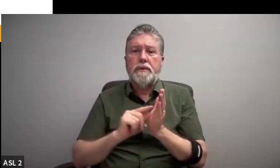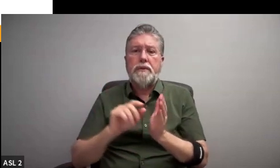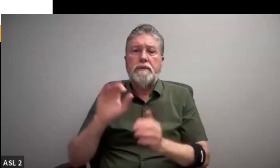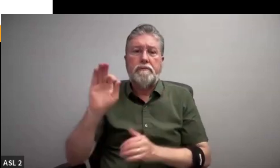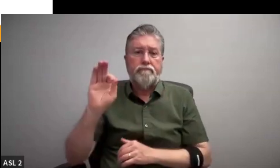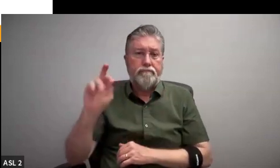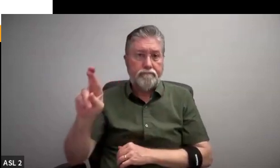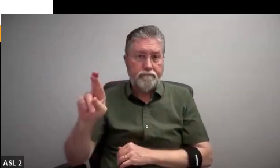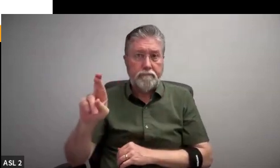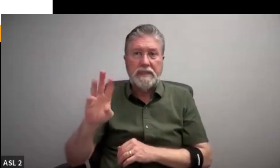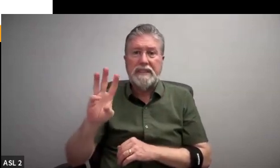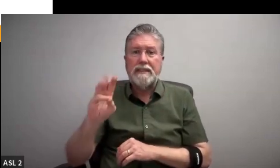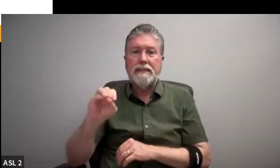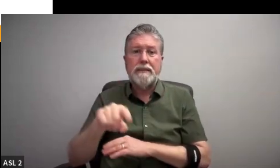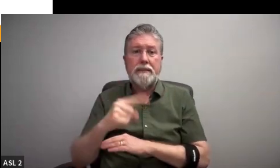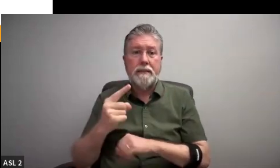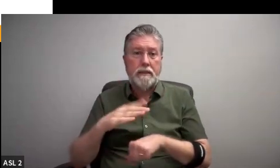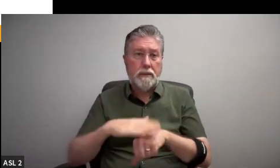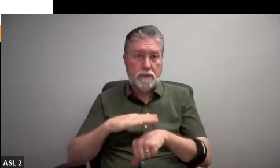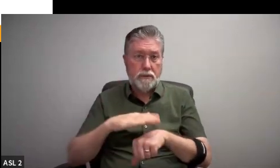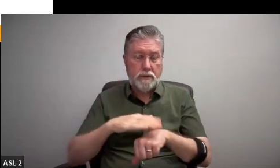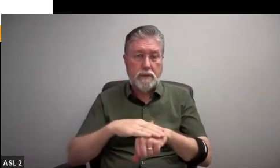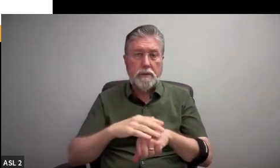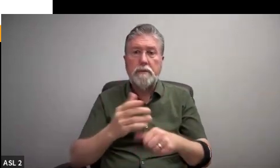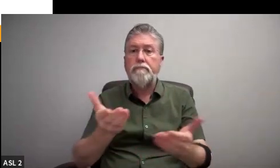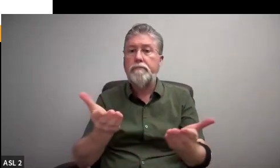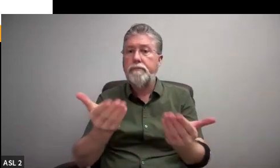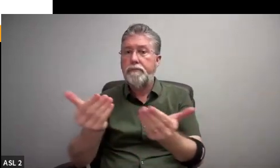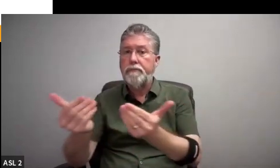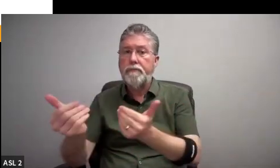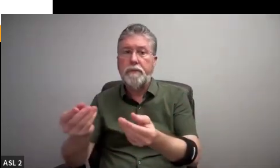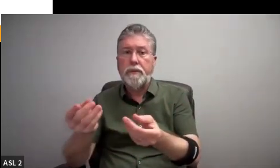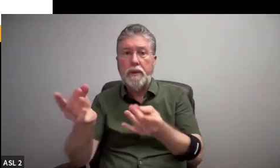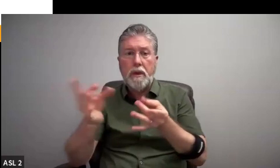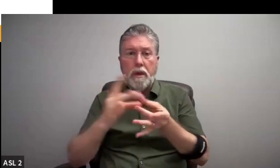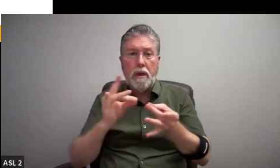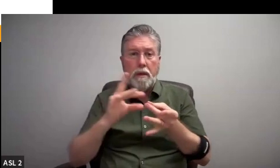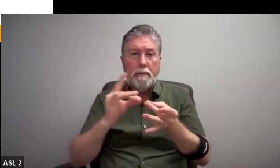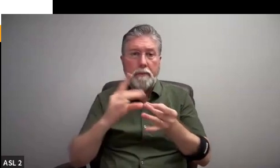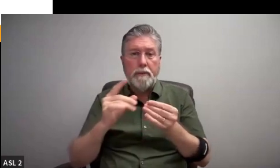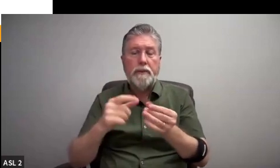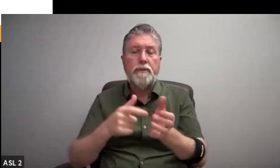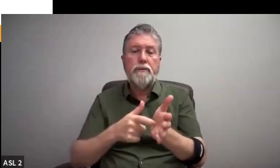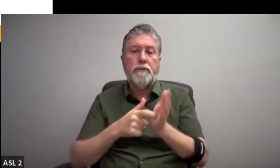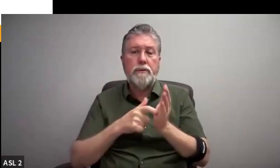soliciting comments on the information collection requirements relating to our Administration on